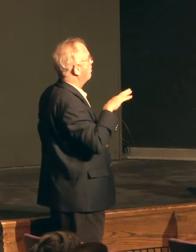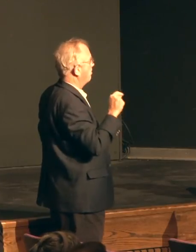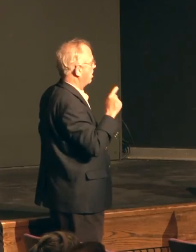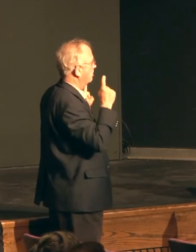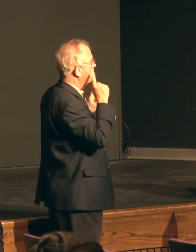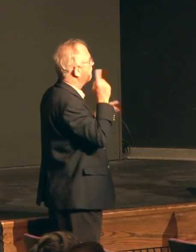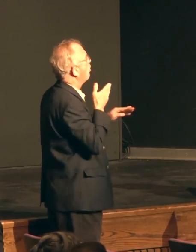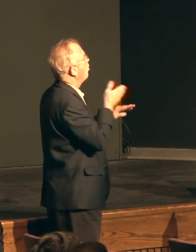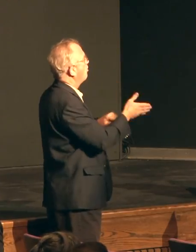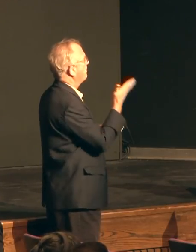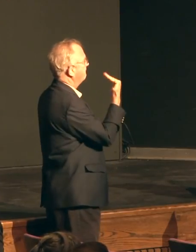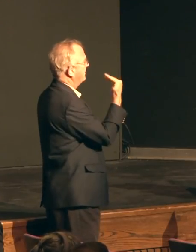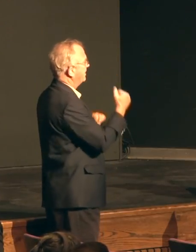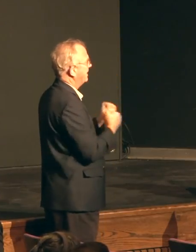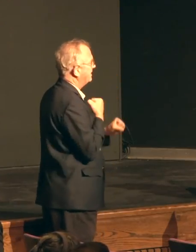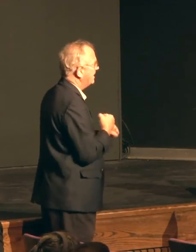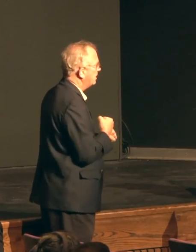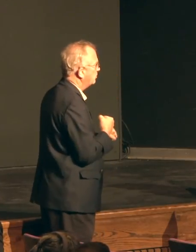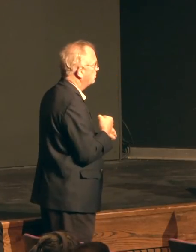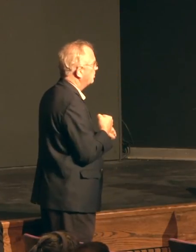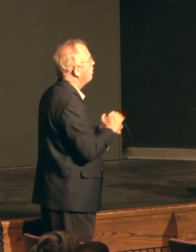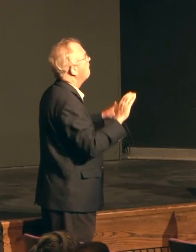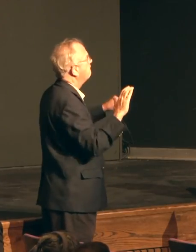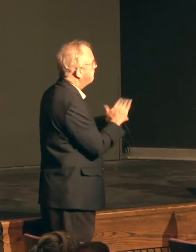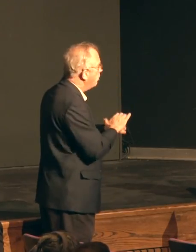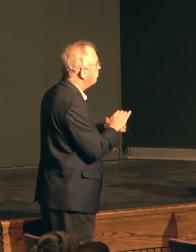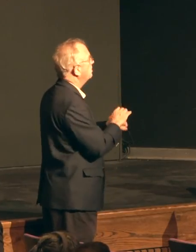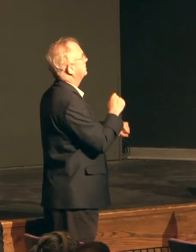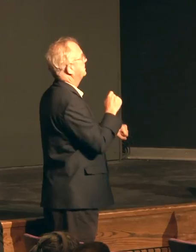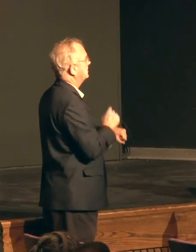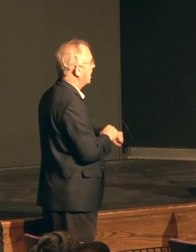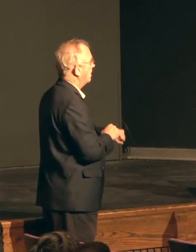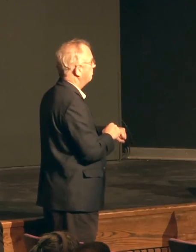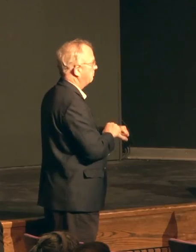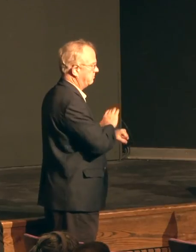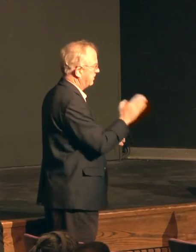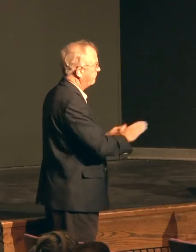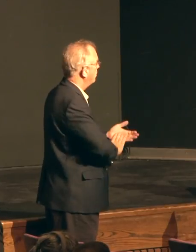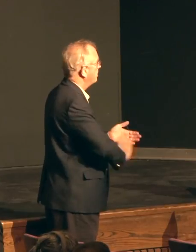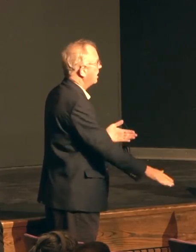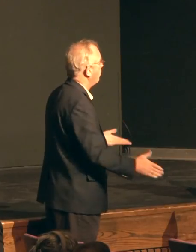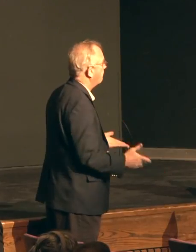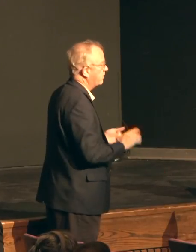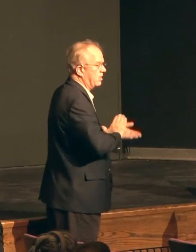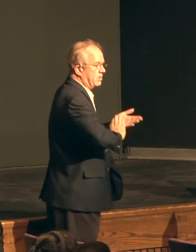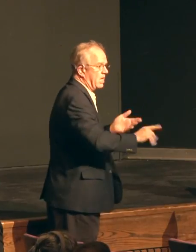employees in wall mart and they have been there for over 15 years and full-time. They